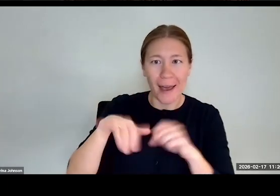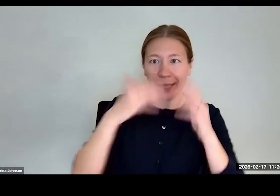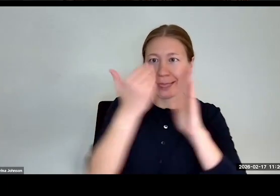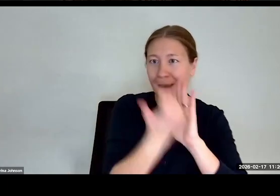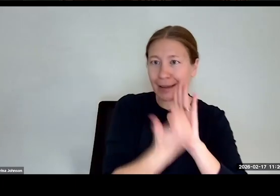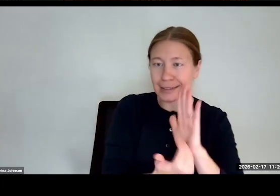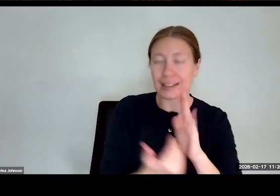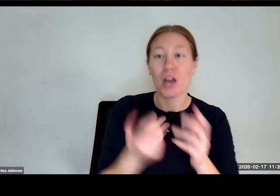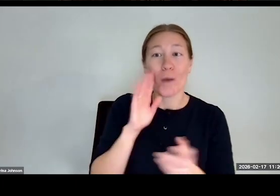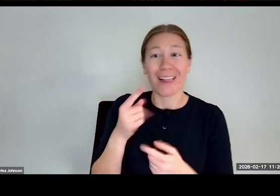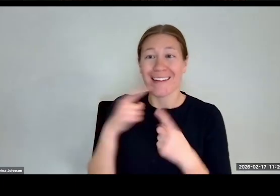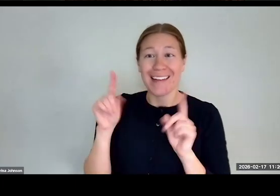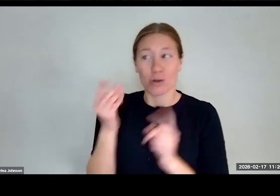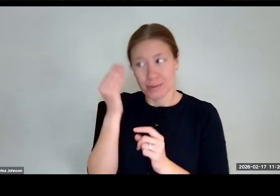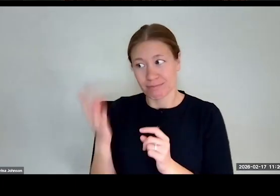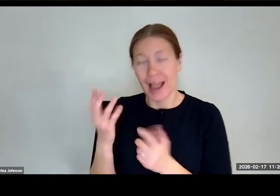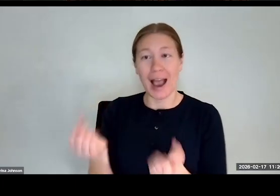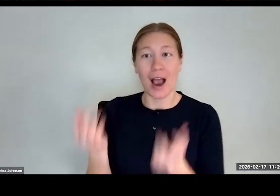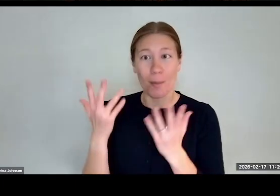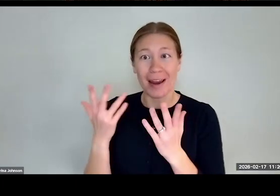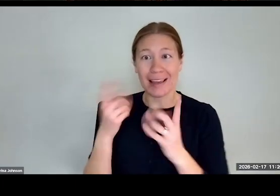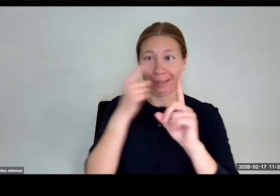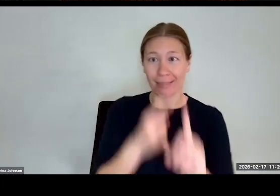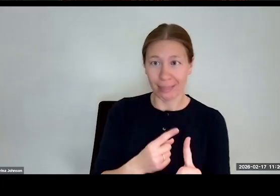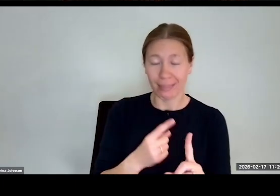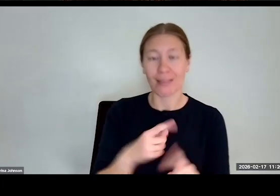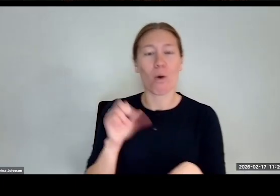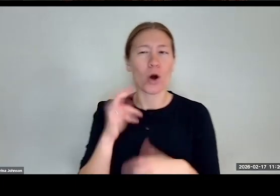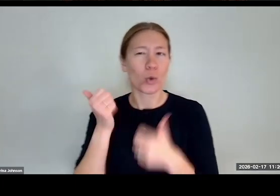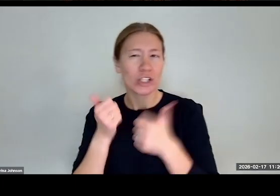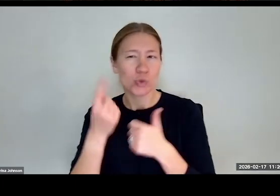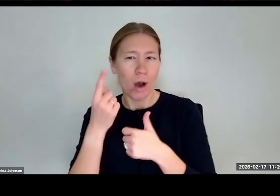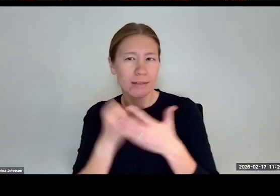It will announce whether something is a higher order list item or a nested list item.